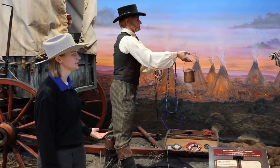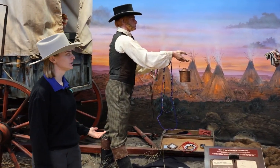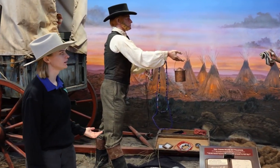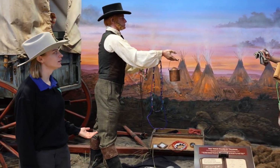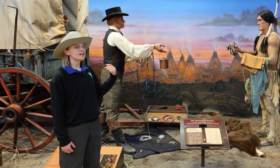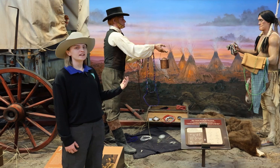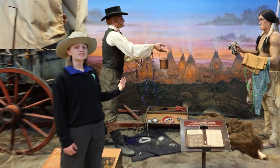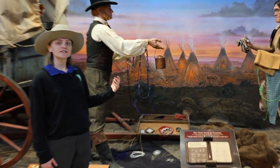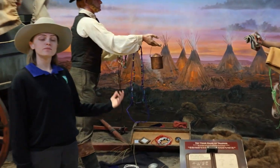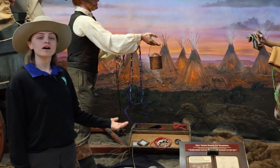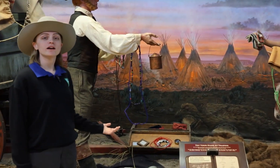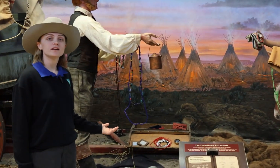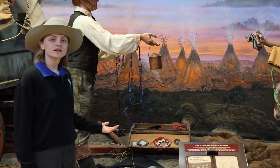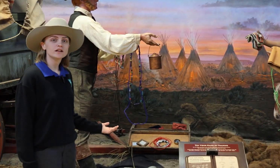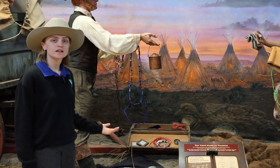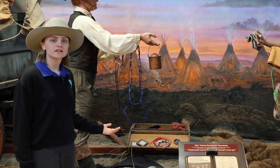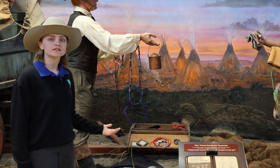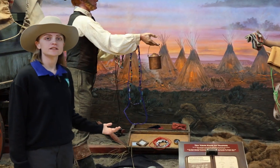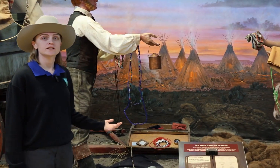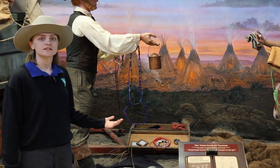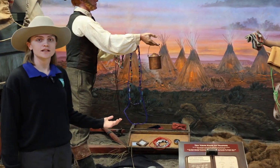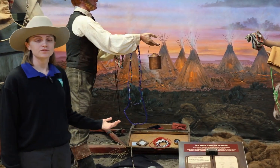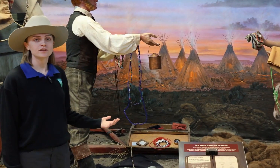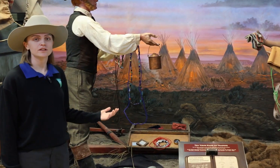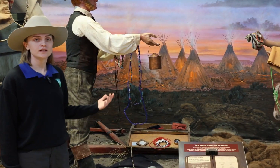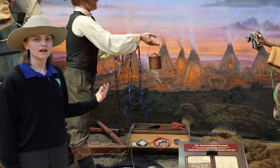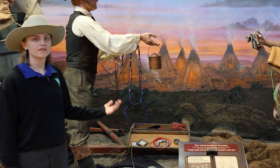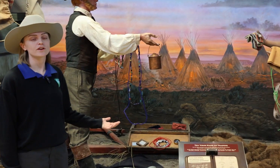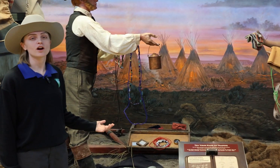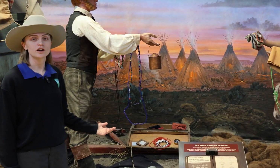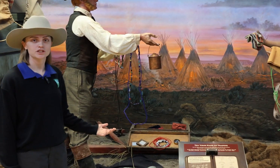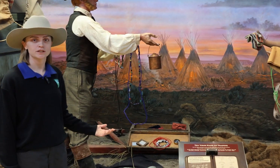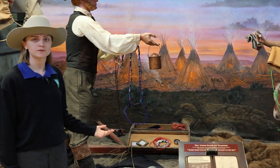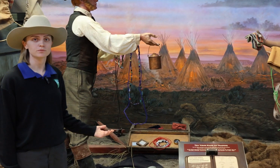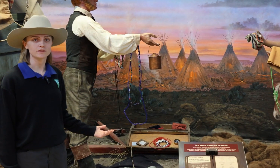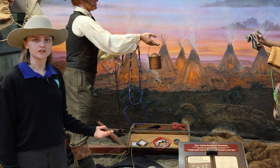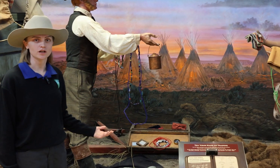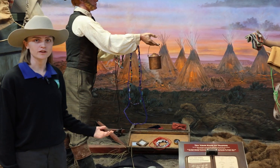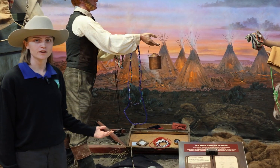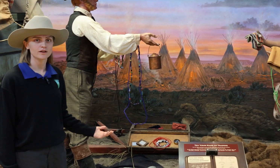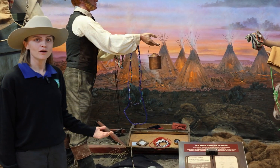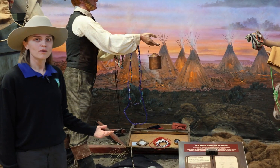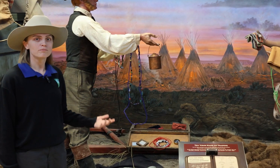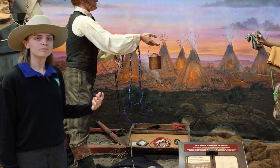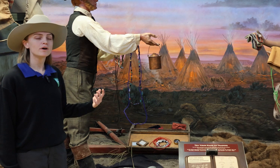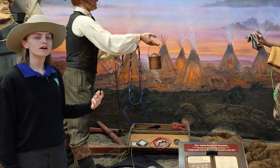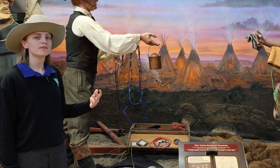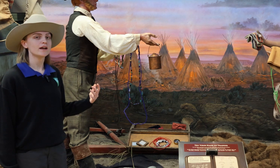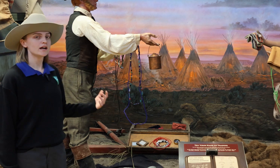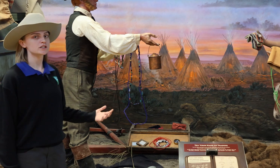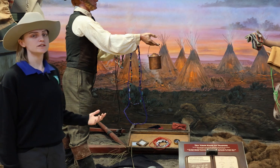Scene. The Native and the pioneers definitely had their hardships with each other but they actually